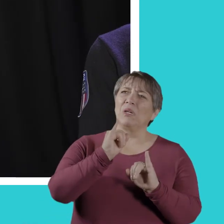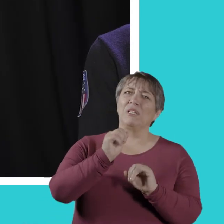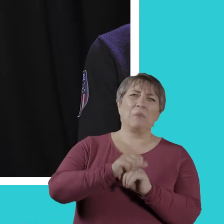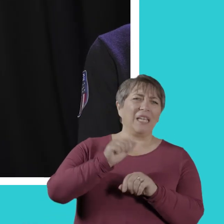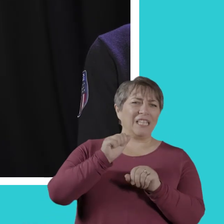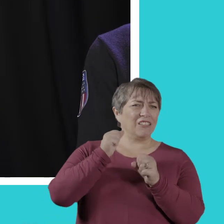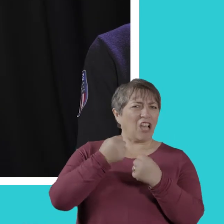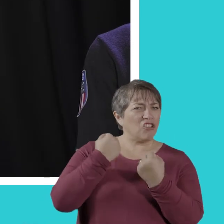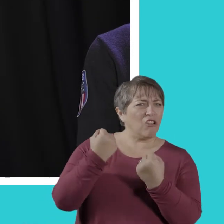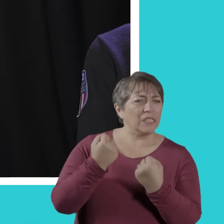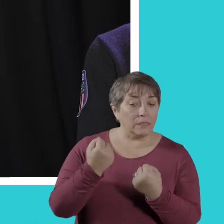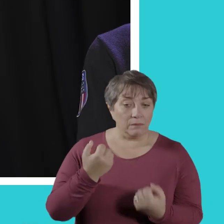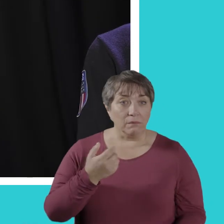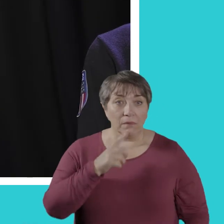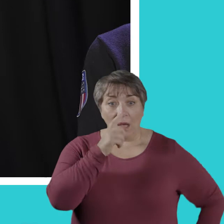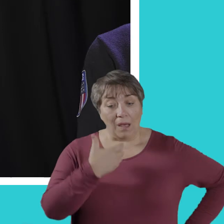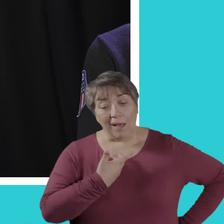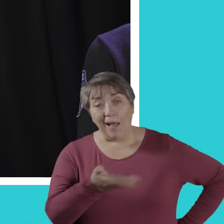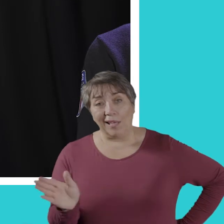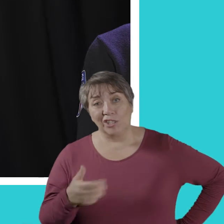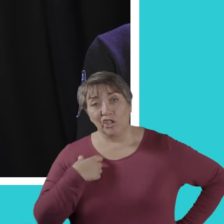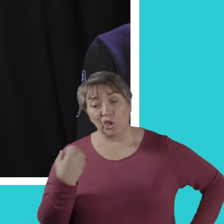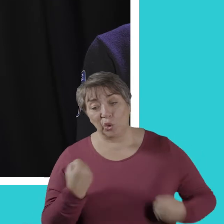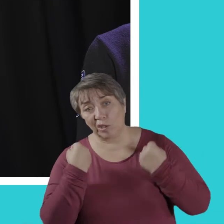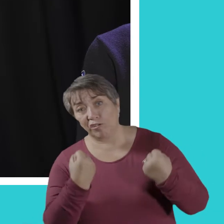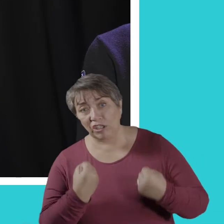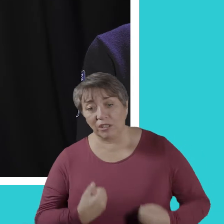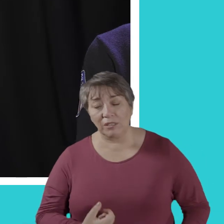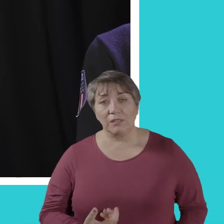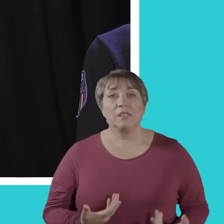Like if you want me to show you aggression I will do. Me using my years of knowledge and research